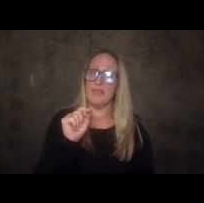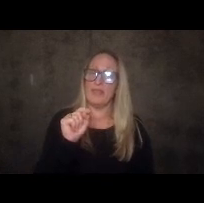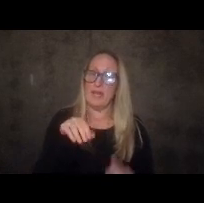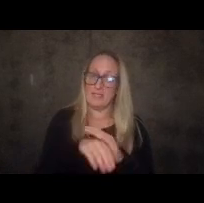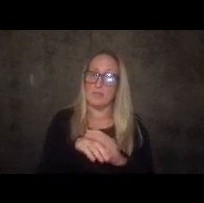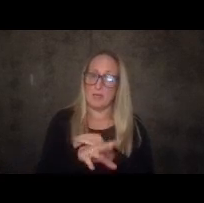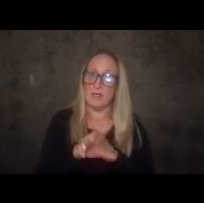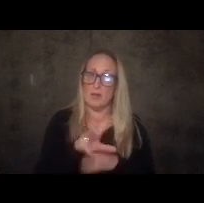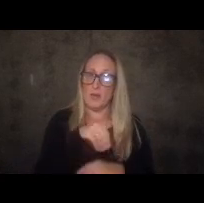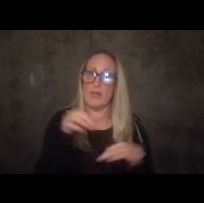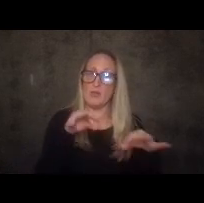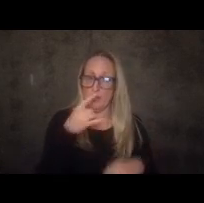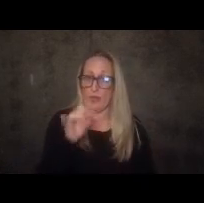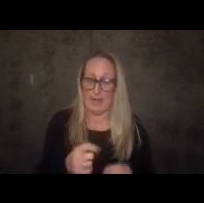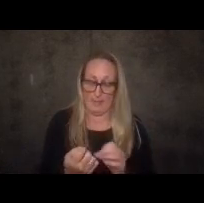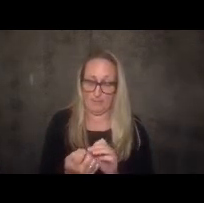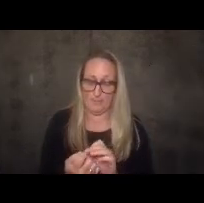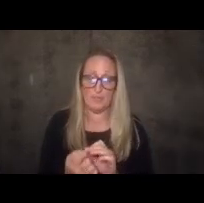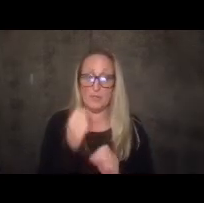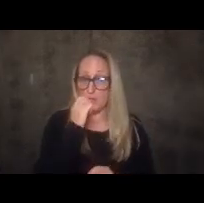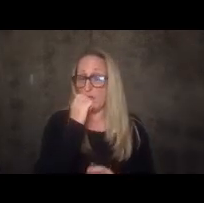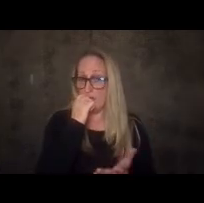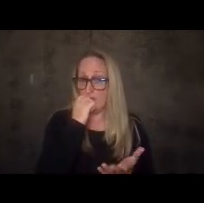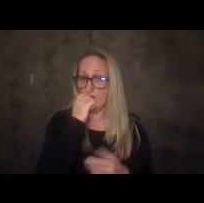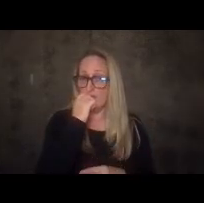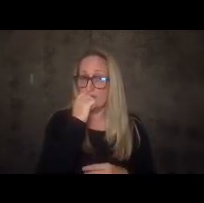description for them. So I just typed in accessibility. It